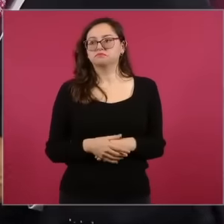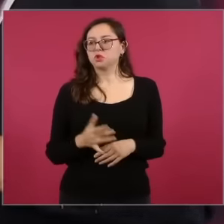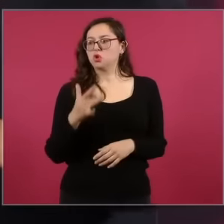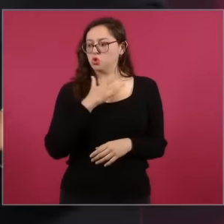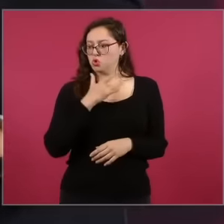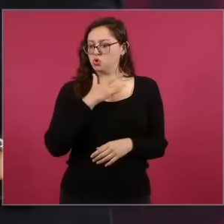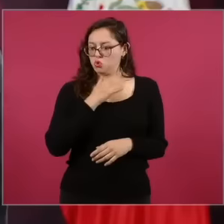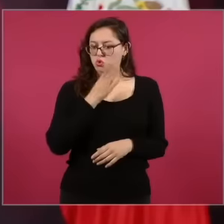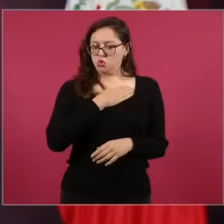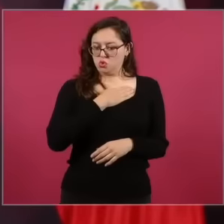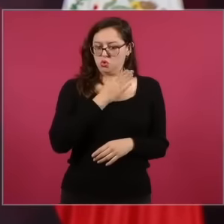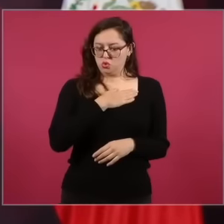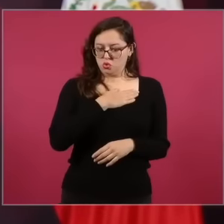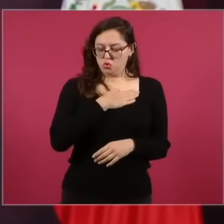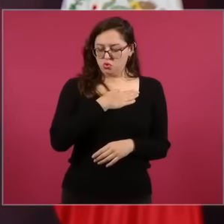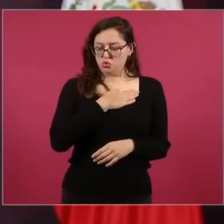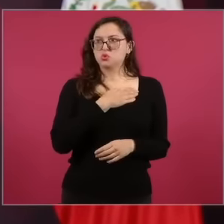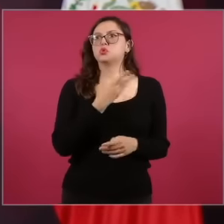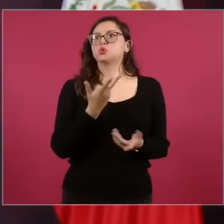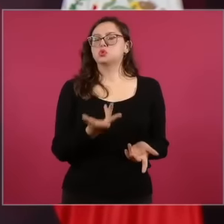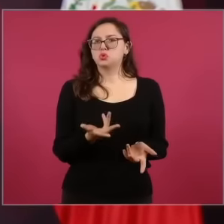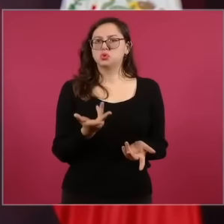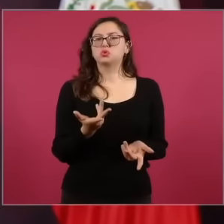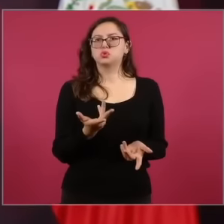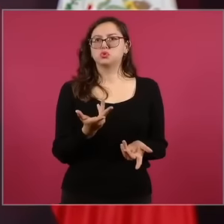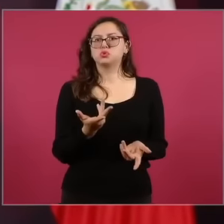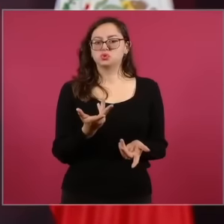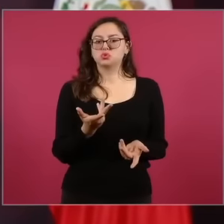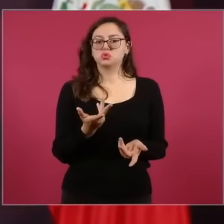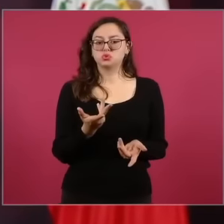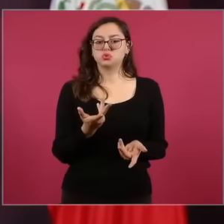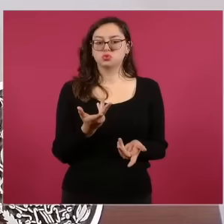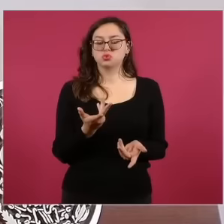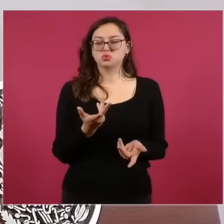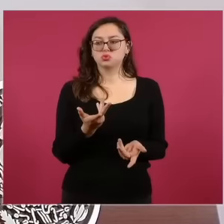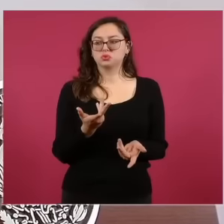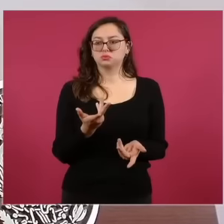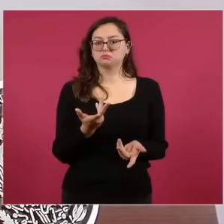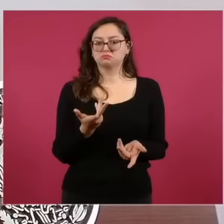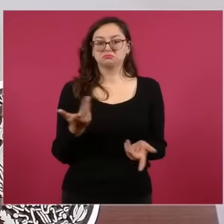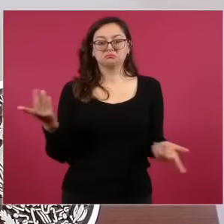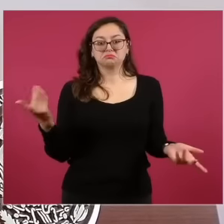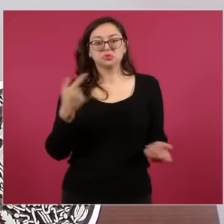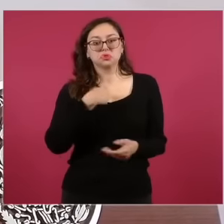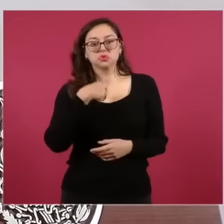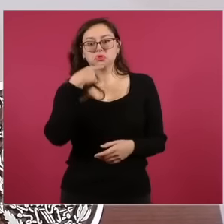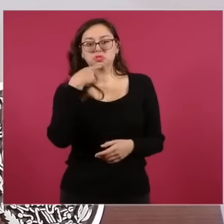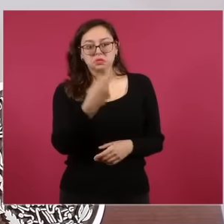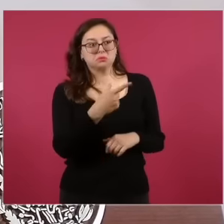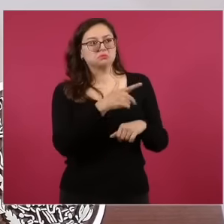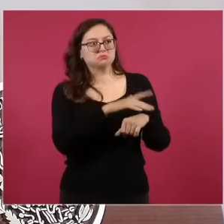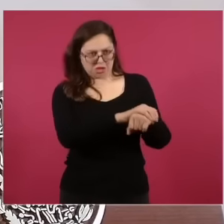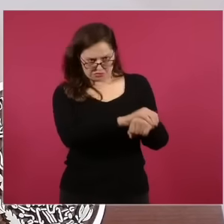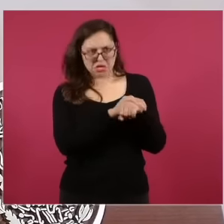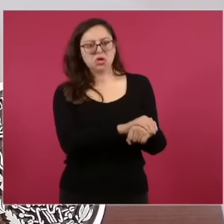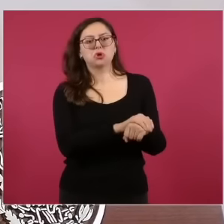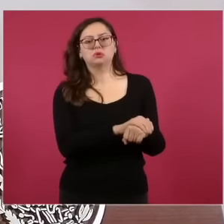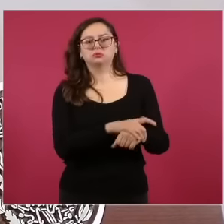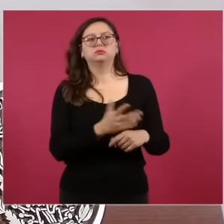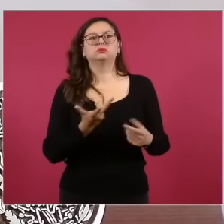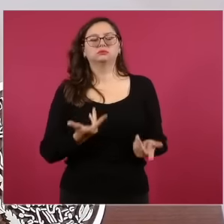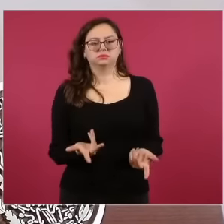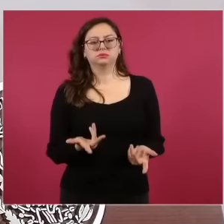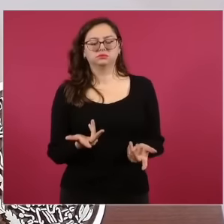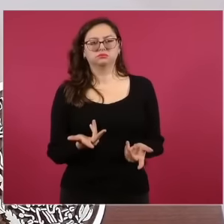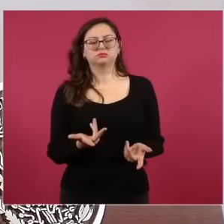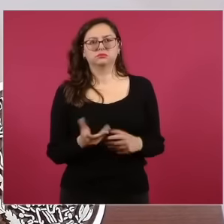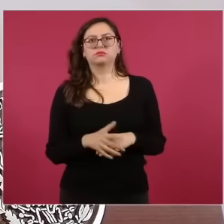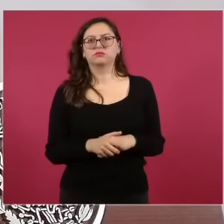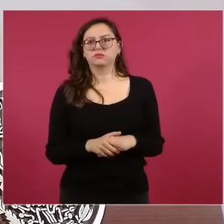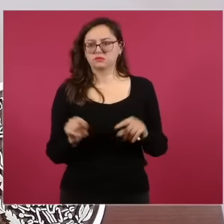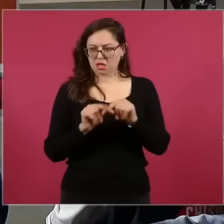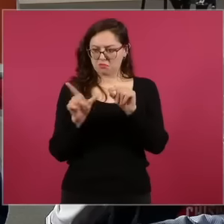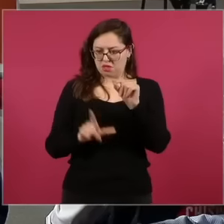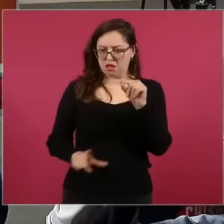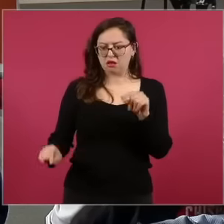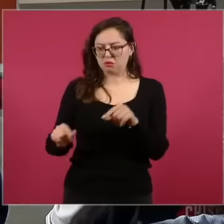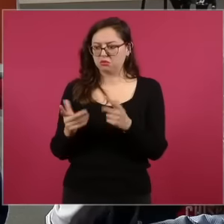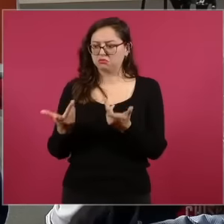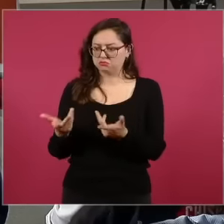eh I would tell you that a friend of ours from Mexico